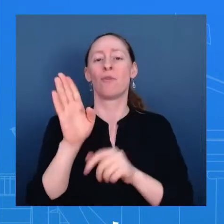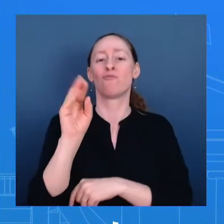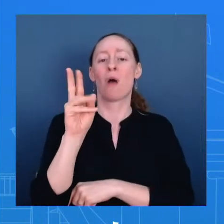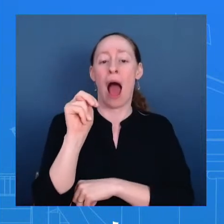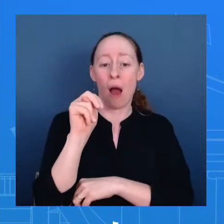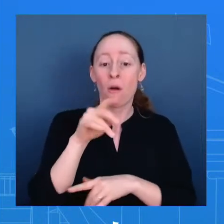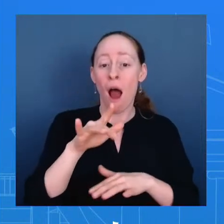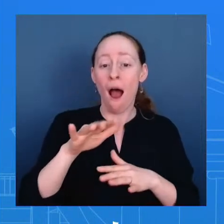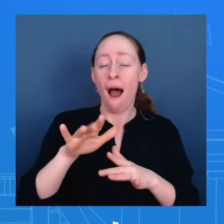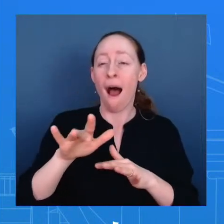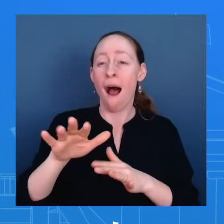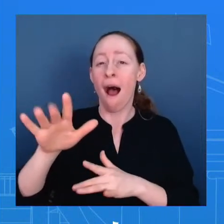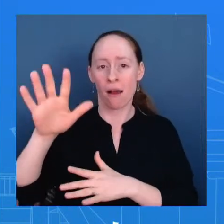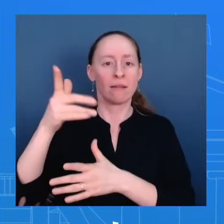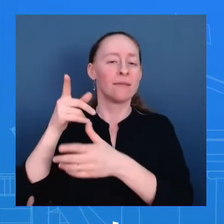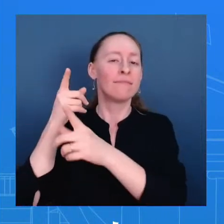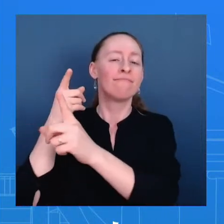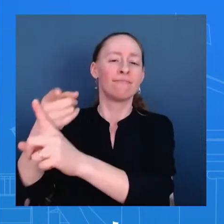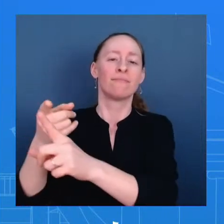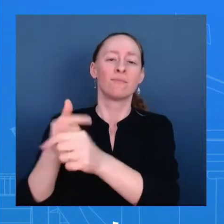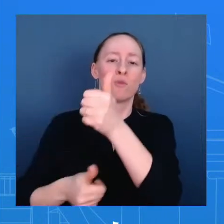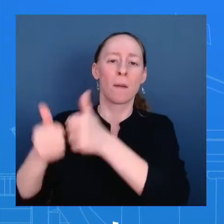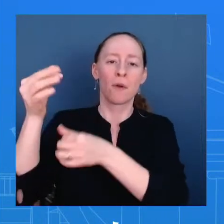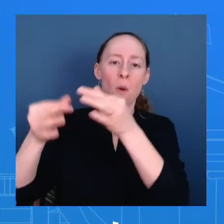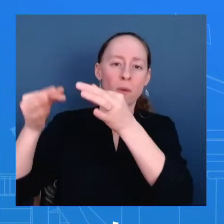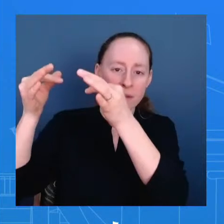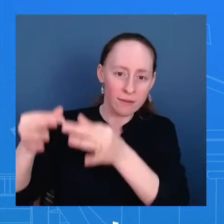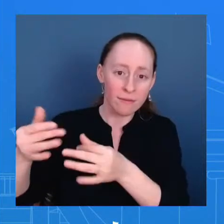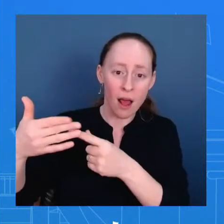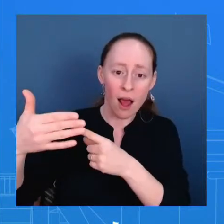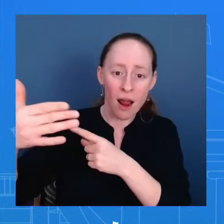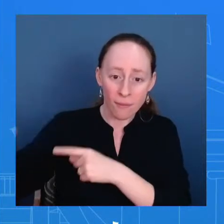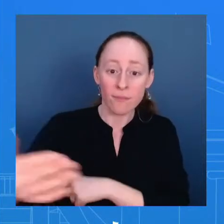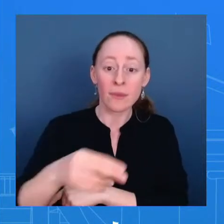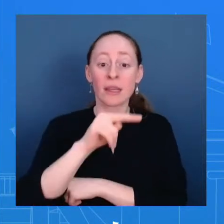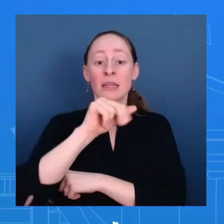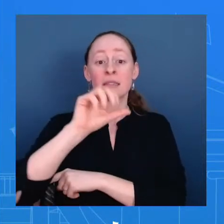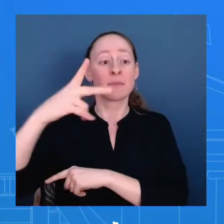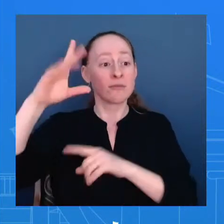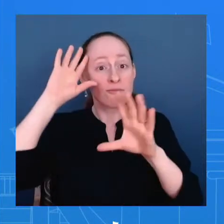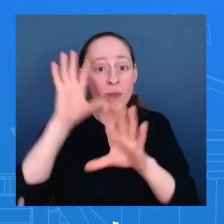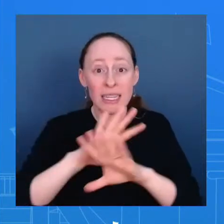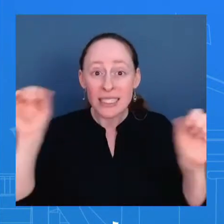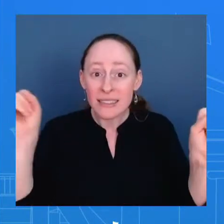President Derrick Johnson and other leaders of the NAACP who were critical in fighting for these